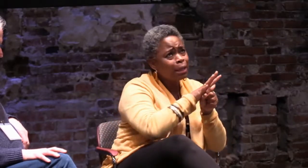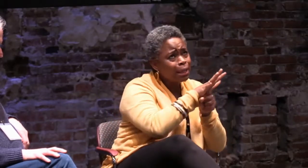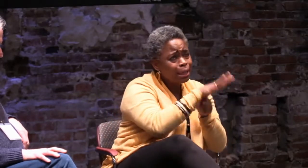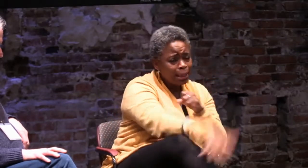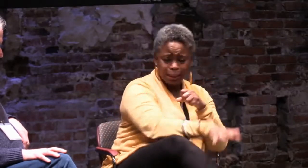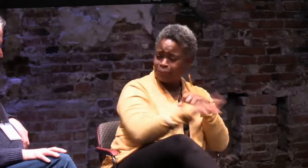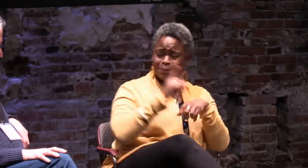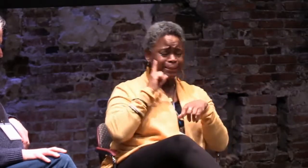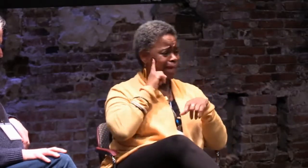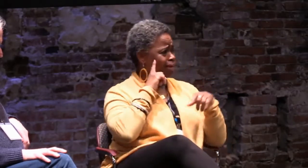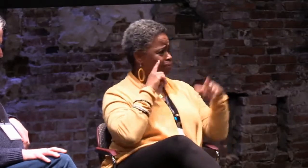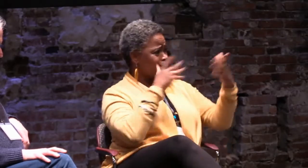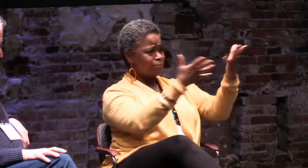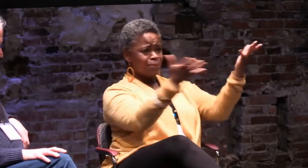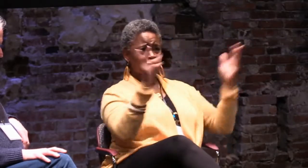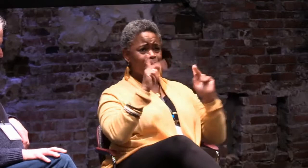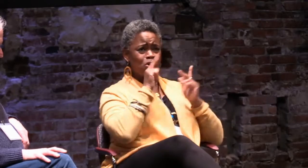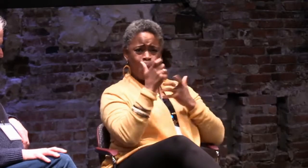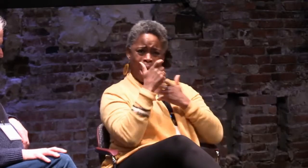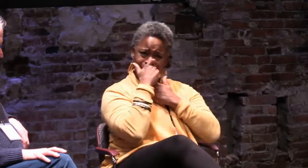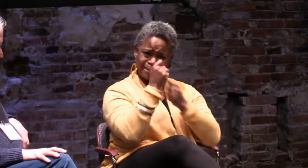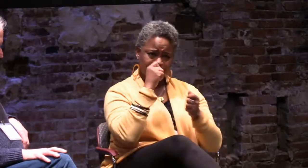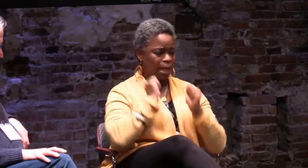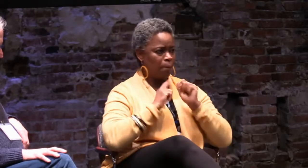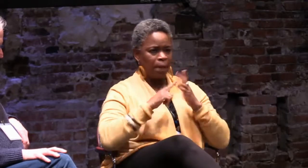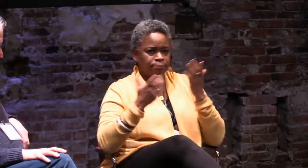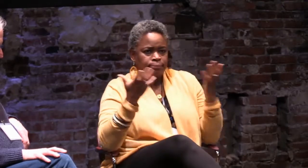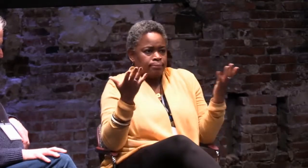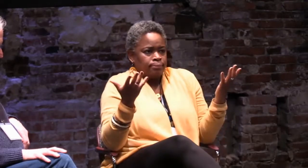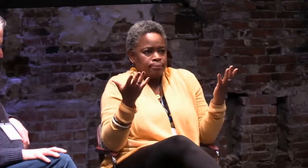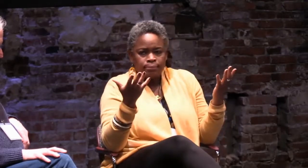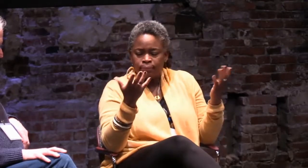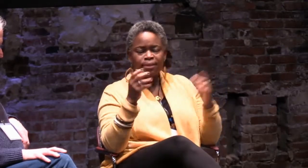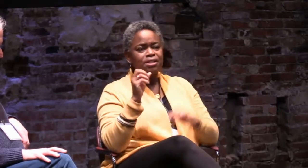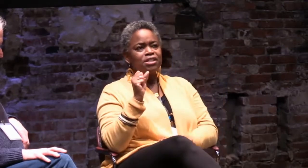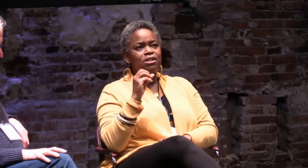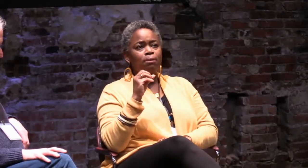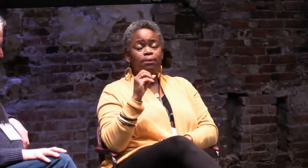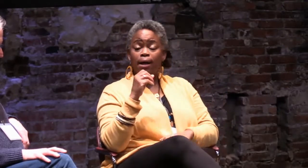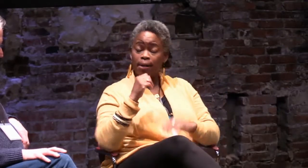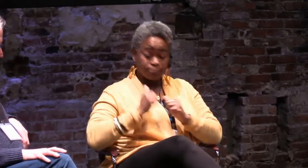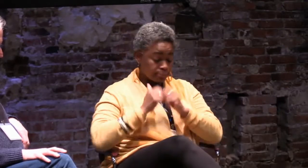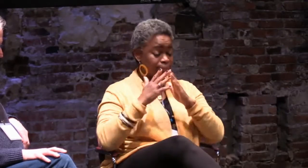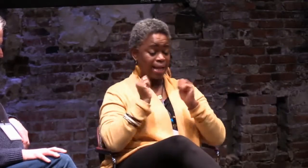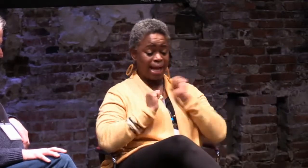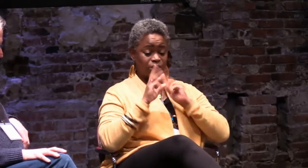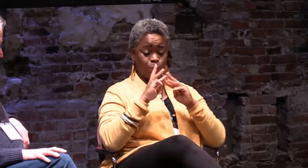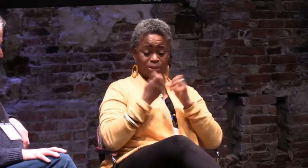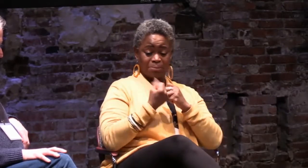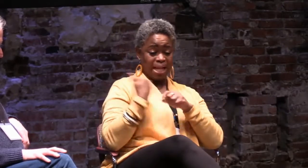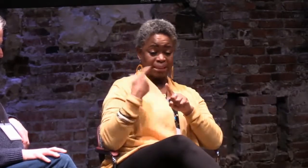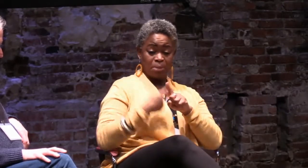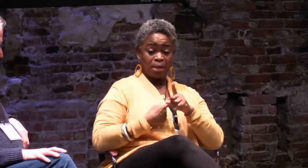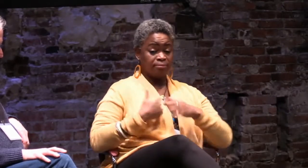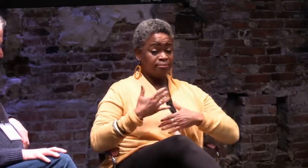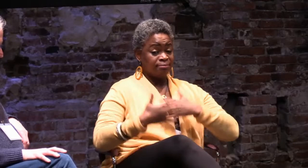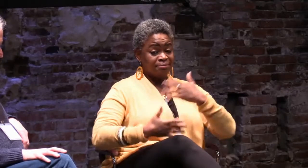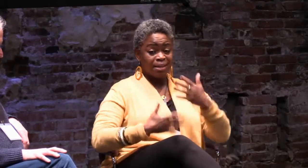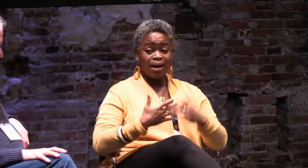I see so many individuals like her in the D.C. area that are interested, and they want to this work,